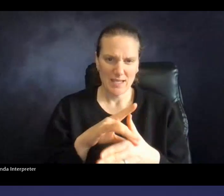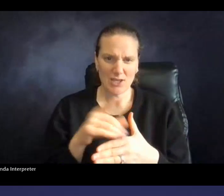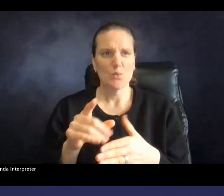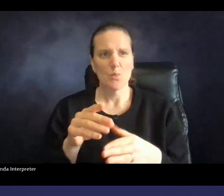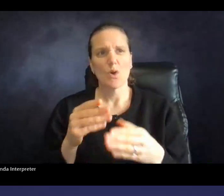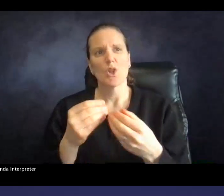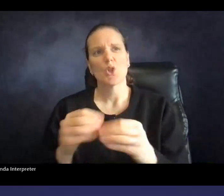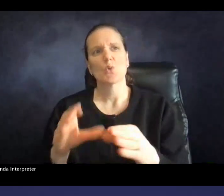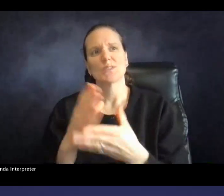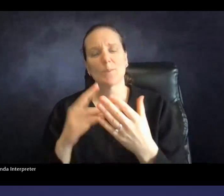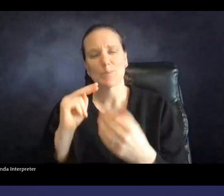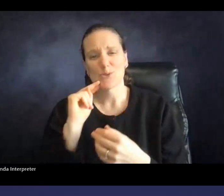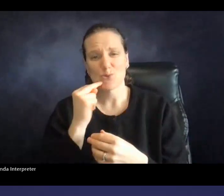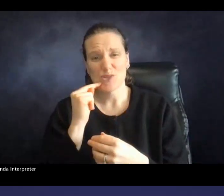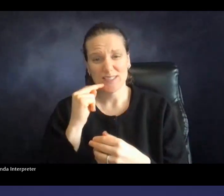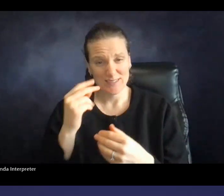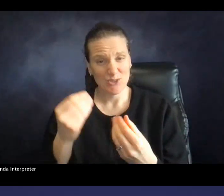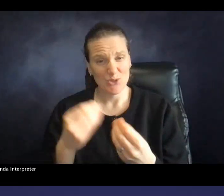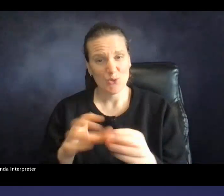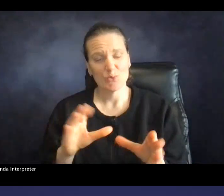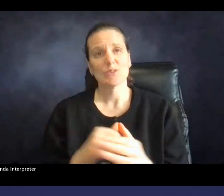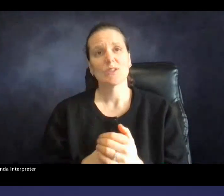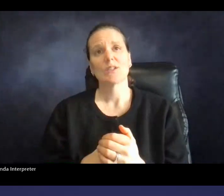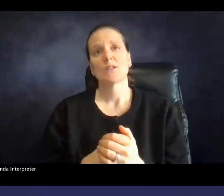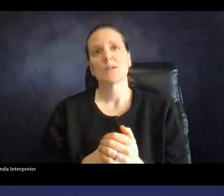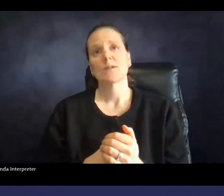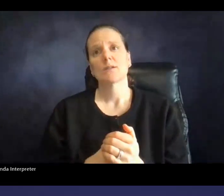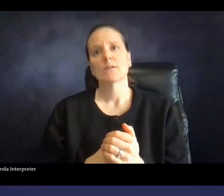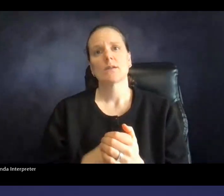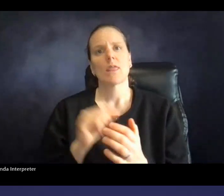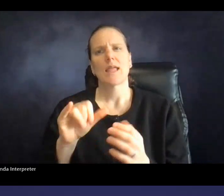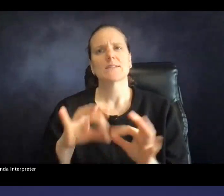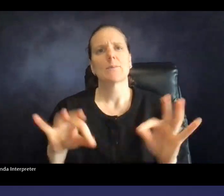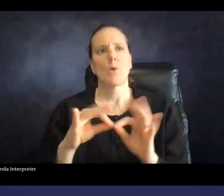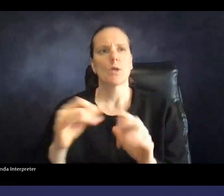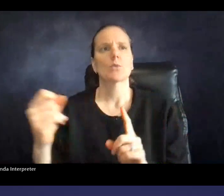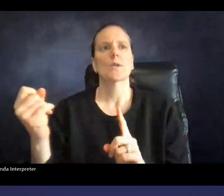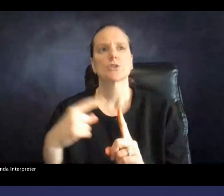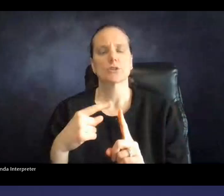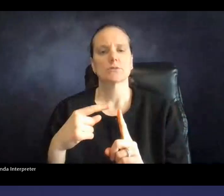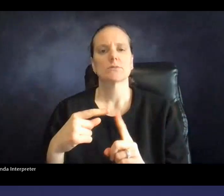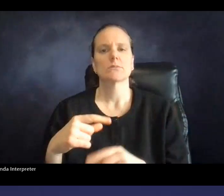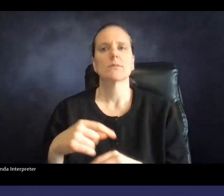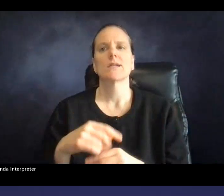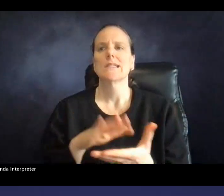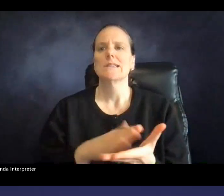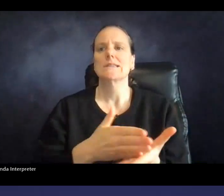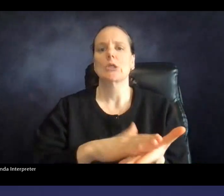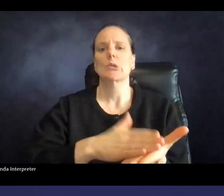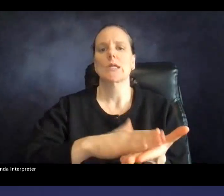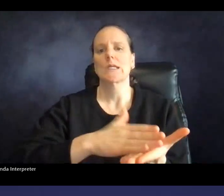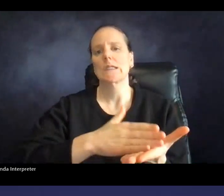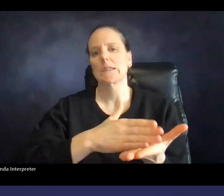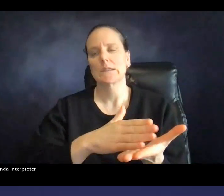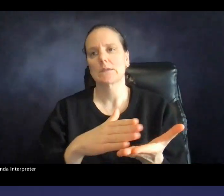some of the nutrients in it. But this is an important question. So like steering, grilling,